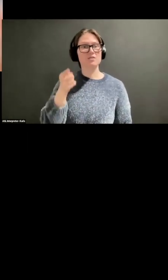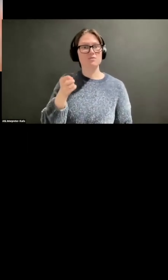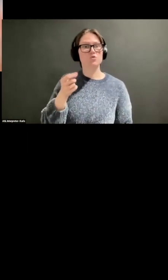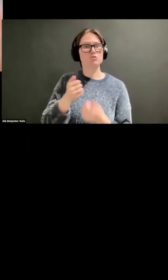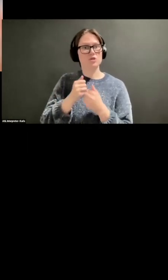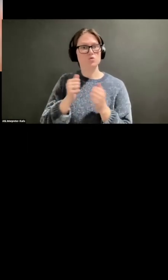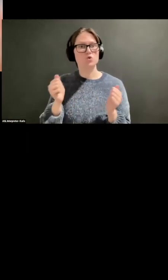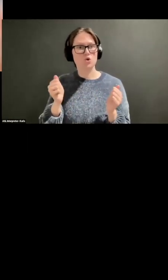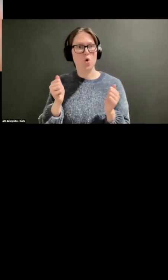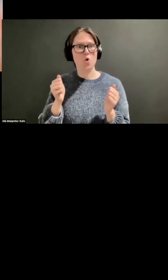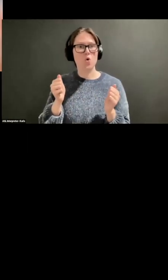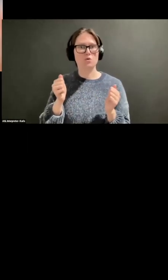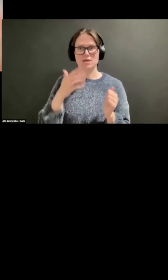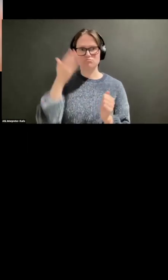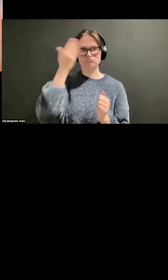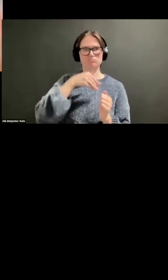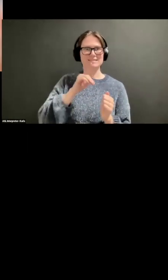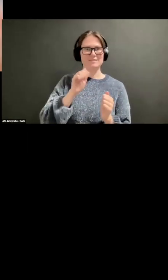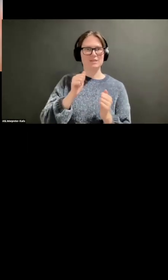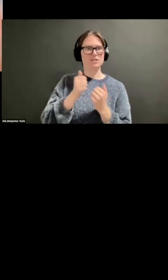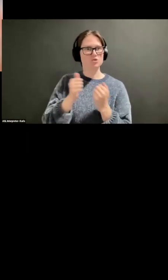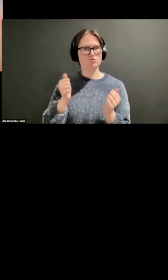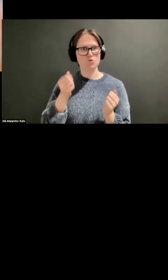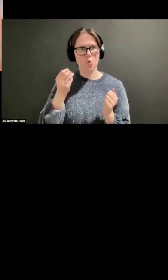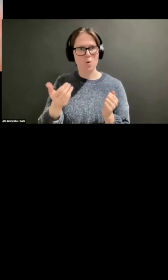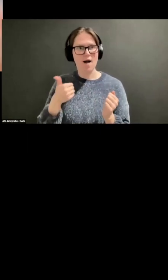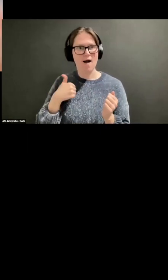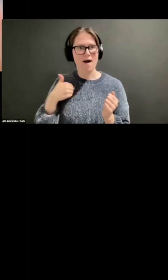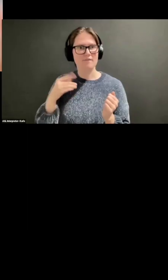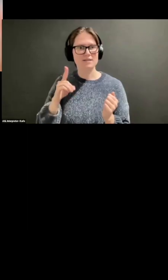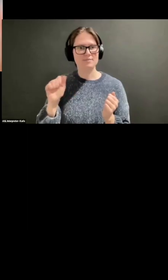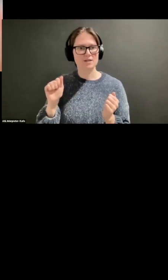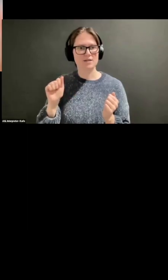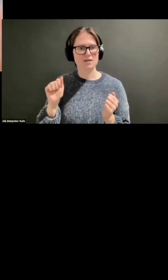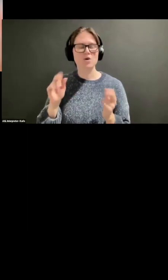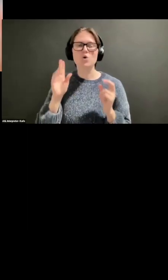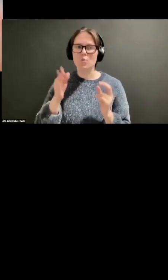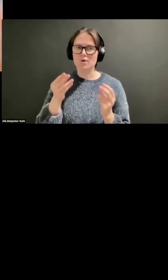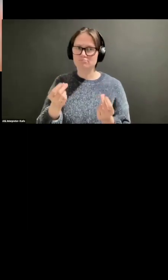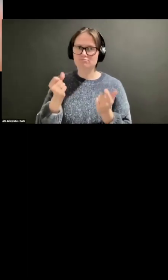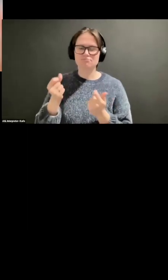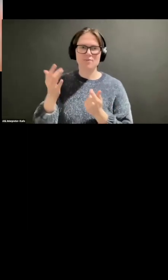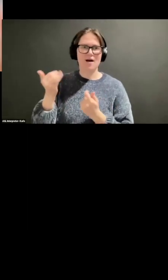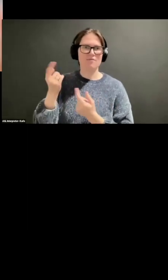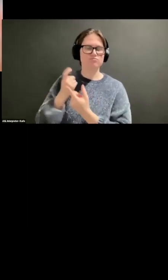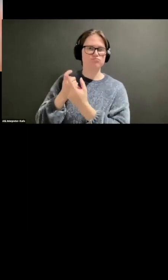you will immediately be hit with bias and assumption and ableism.